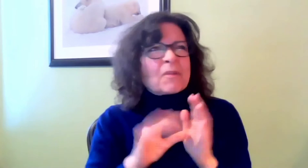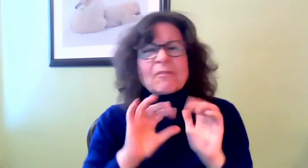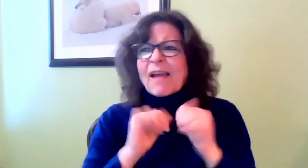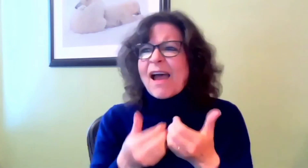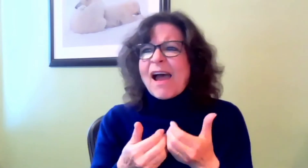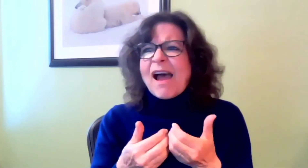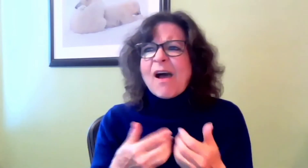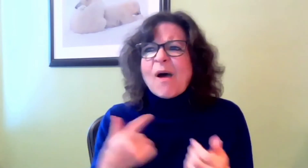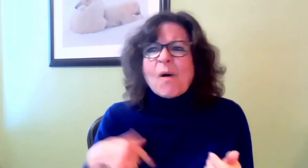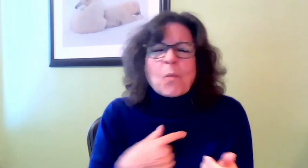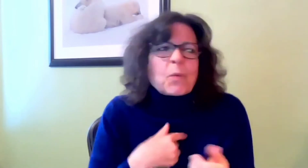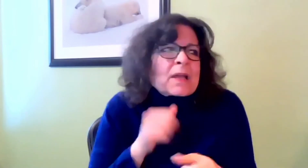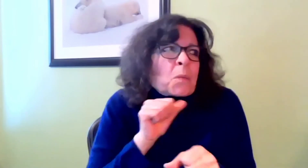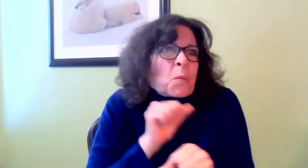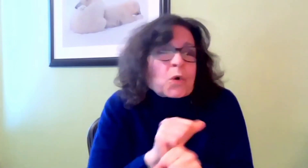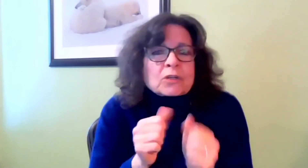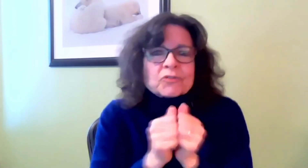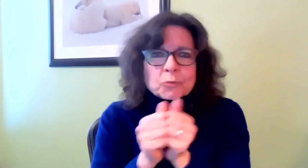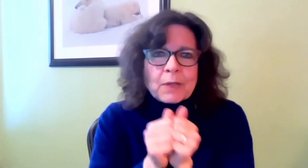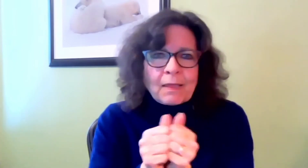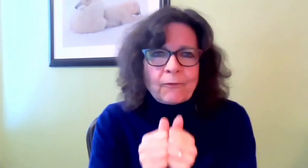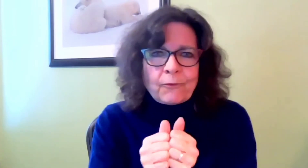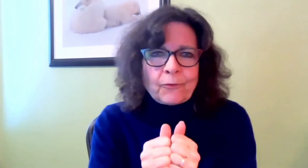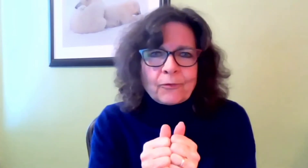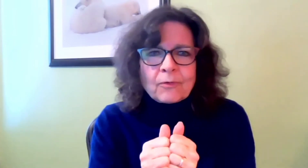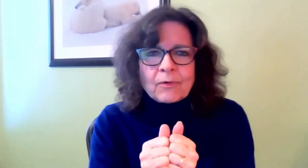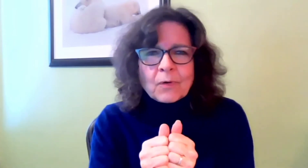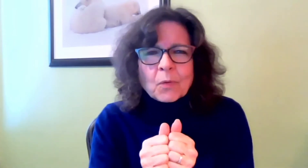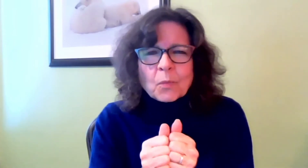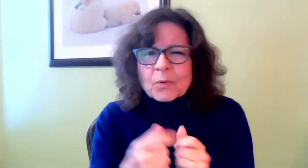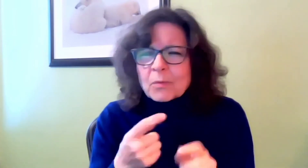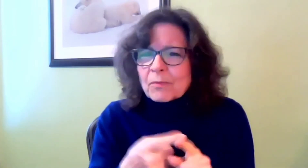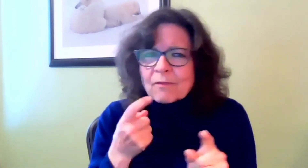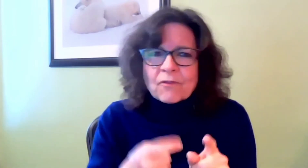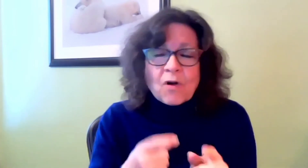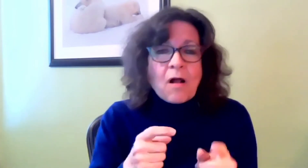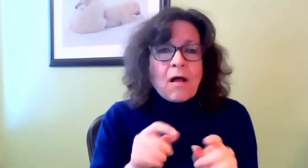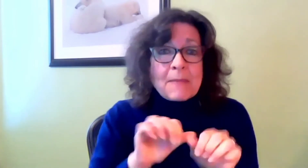I was always impressed by how we would all work together